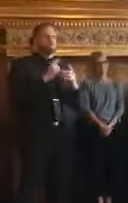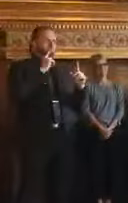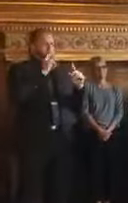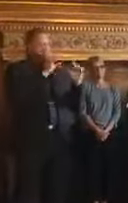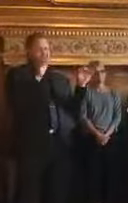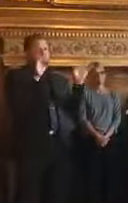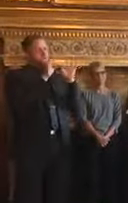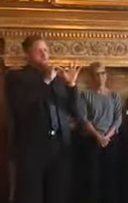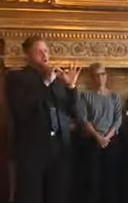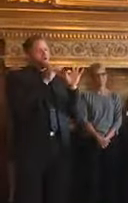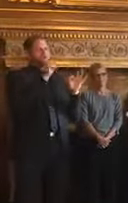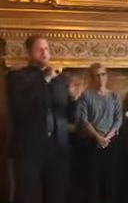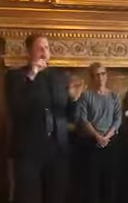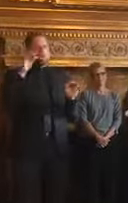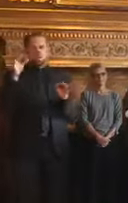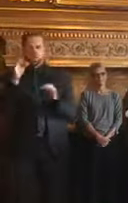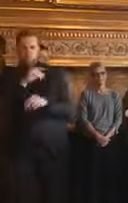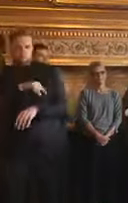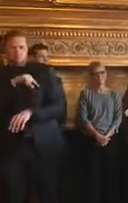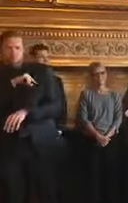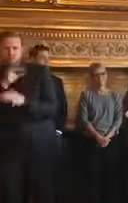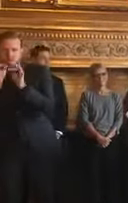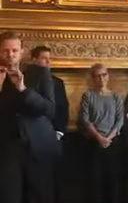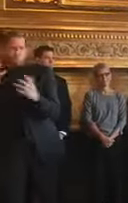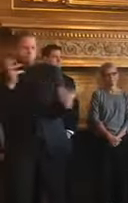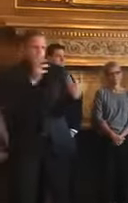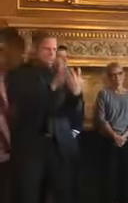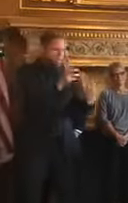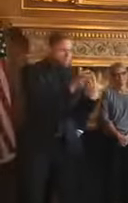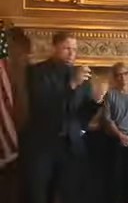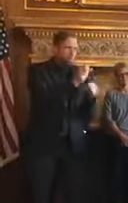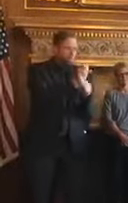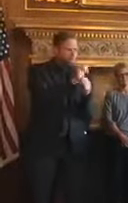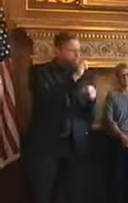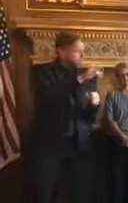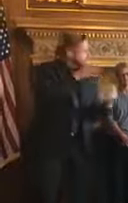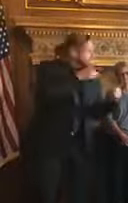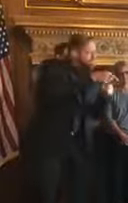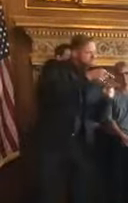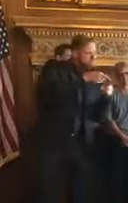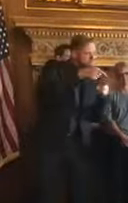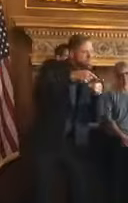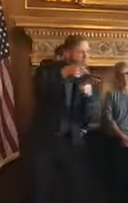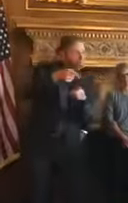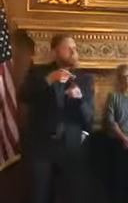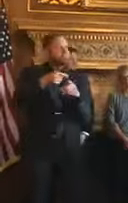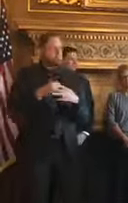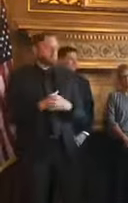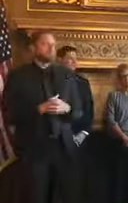Thank you, for coming to us and shaking us and telling us it is about time we have something